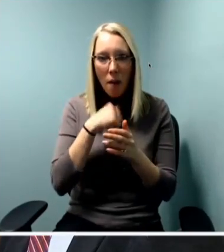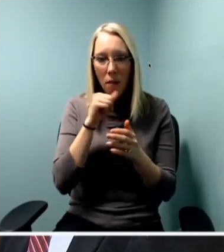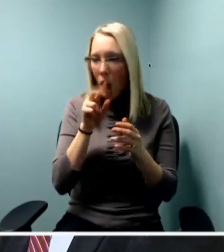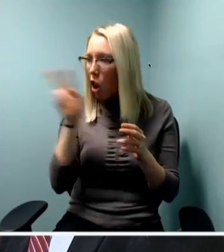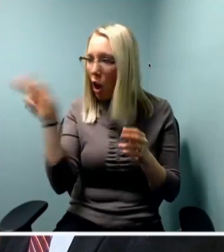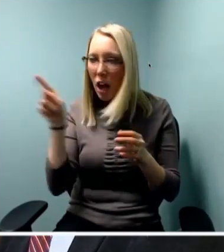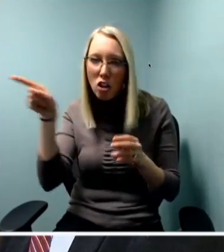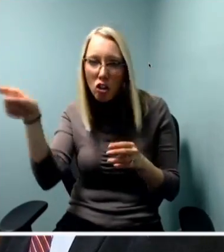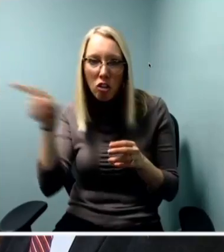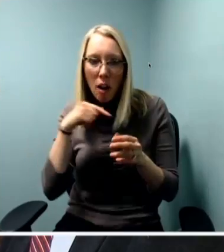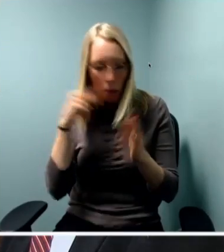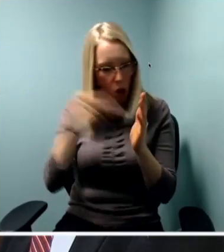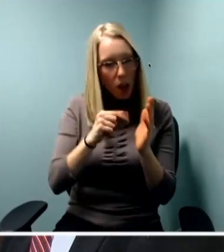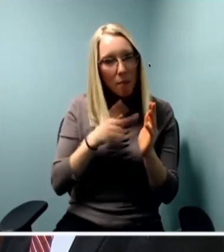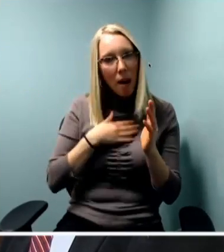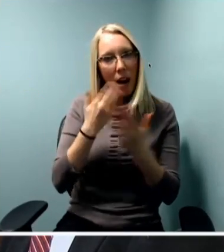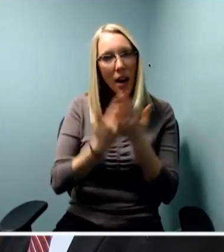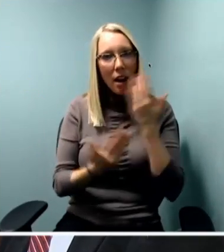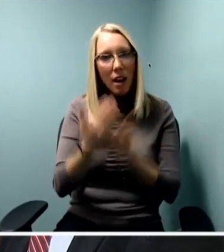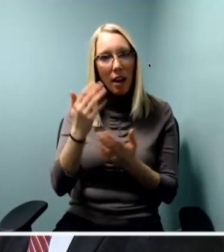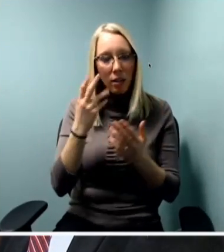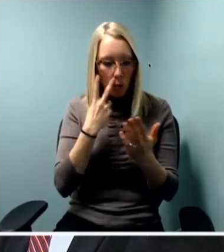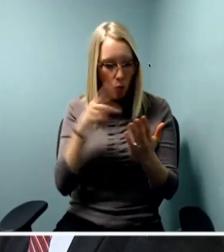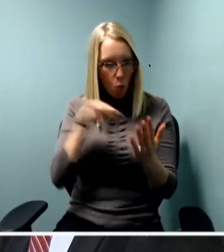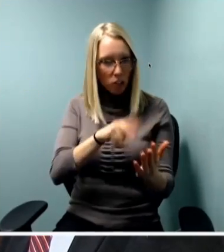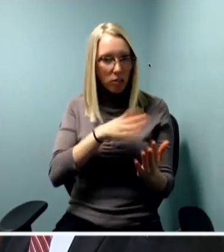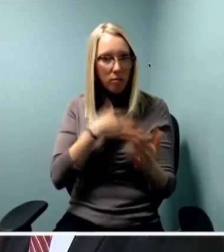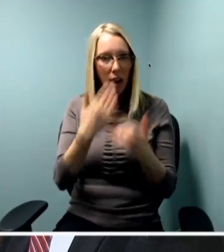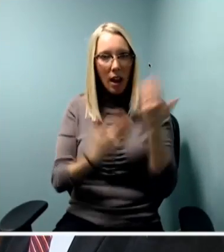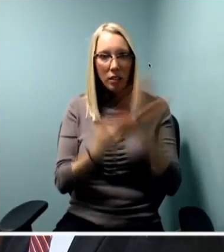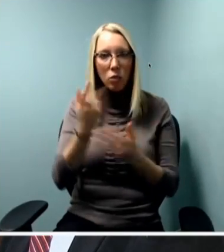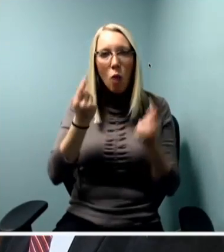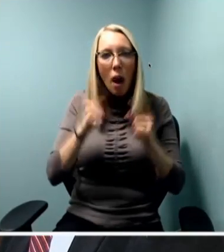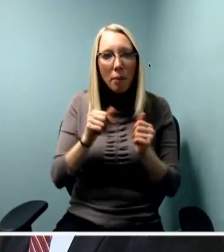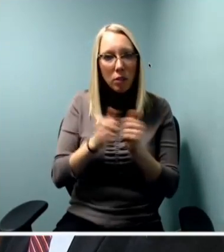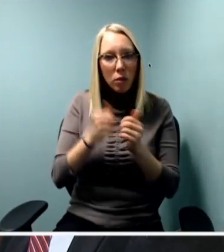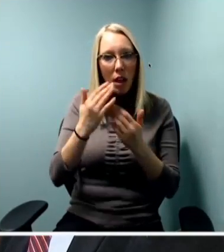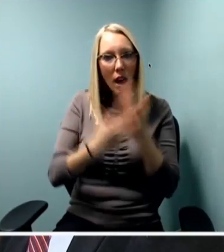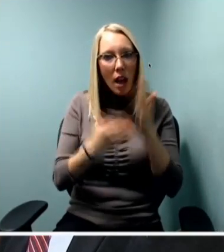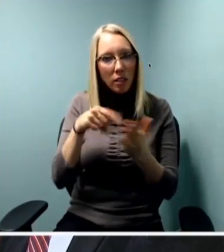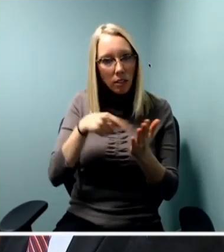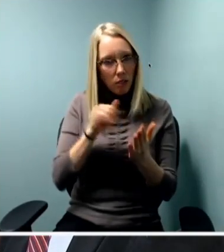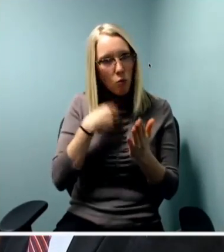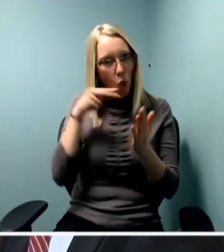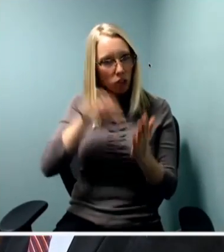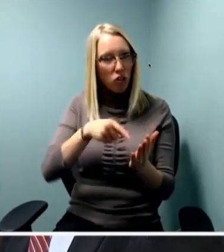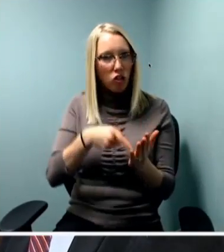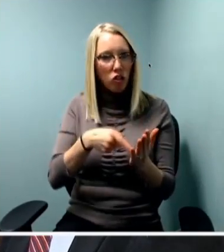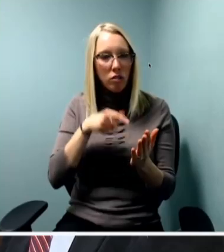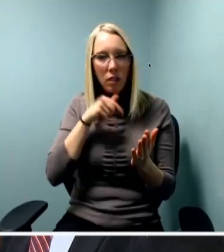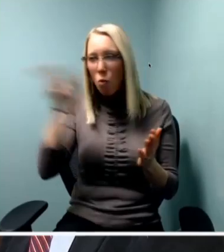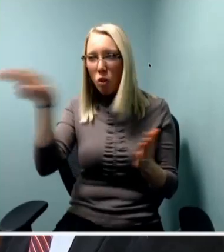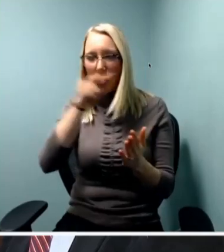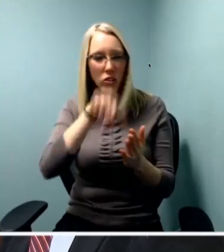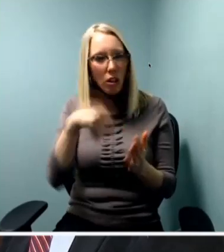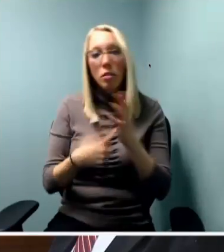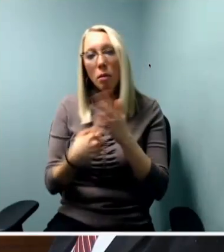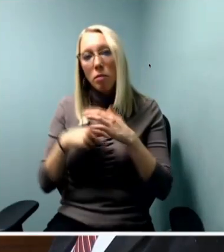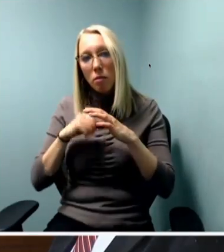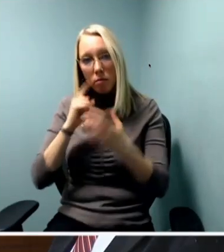Those were the things I was really interested in. And then, that was the way I was like, "Oh, this is how I'm going to train." I'm going to follow...